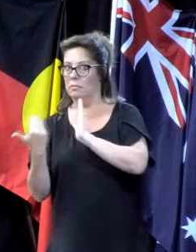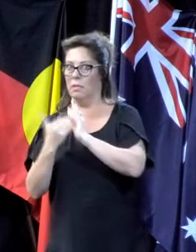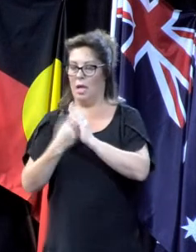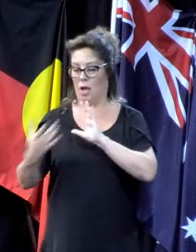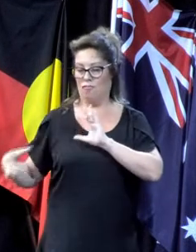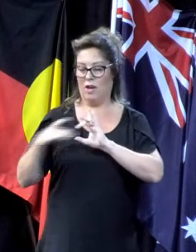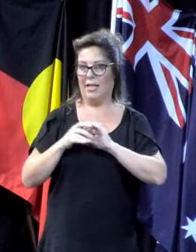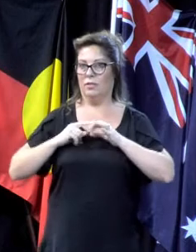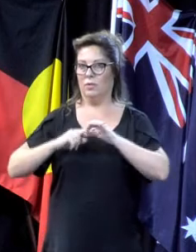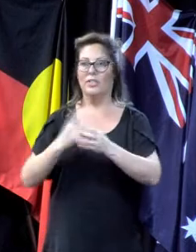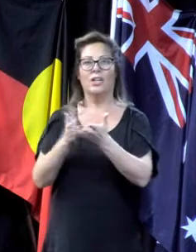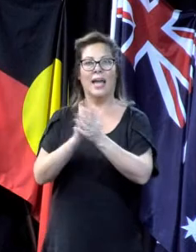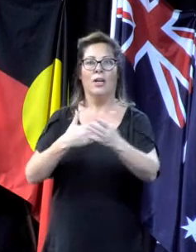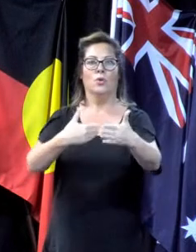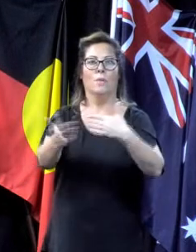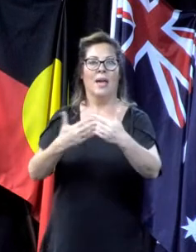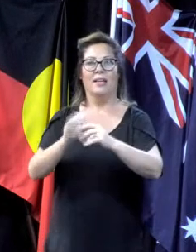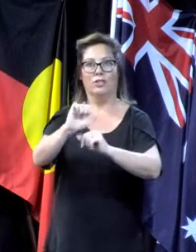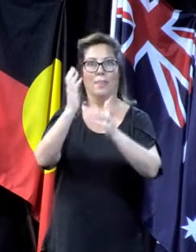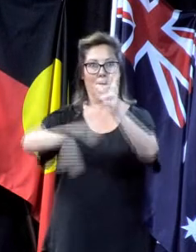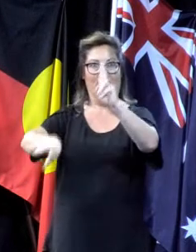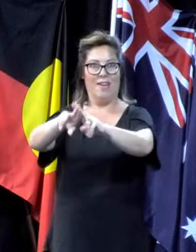with the parents of students who do not have disability